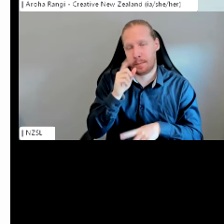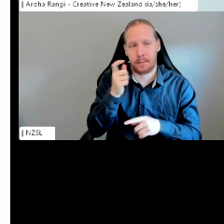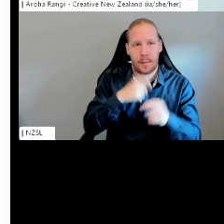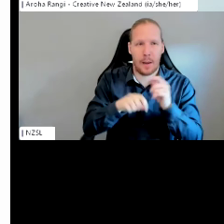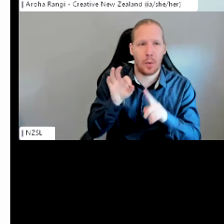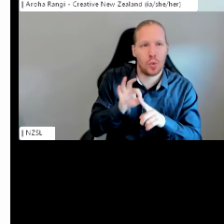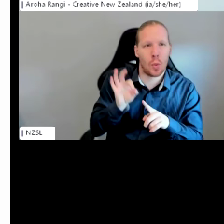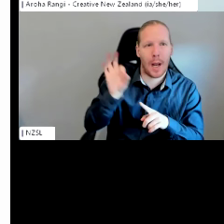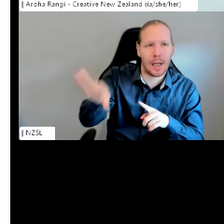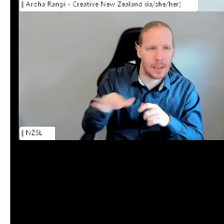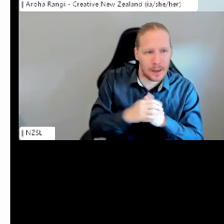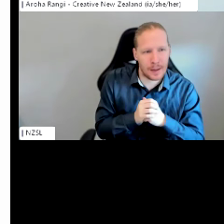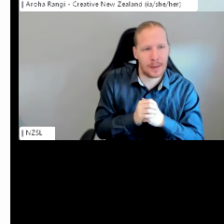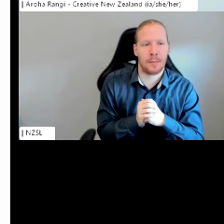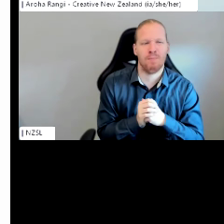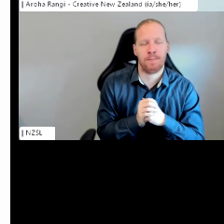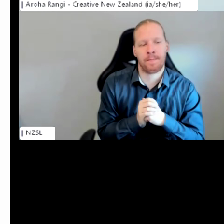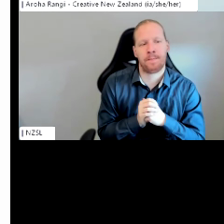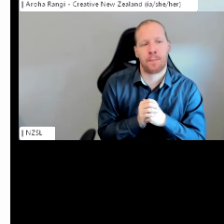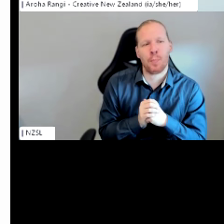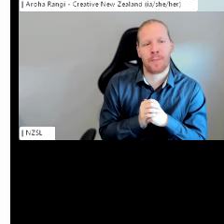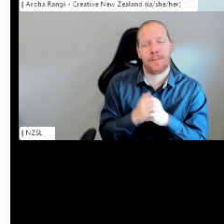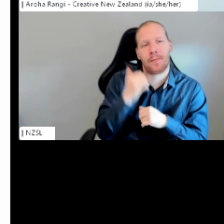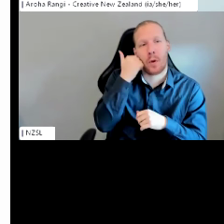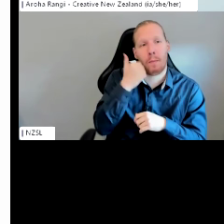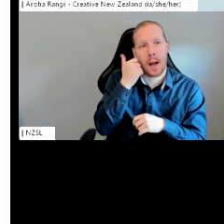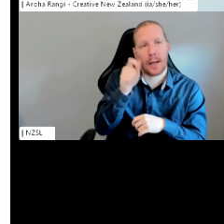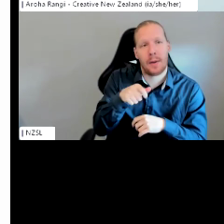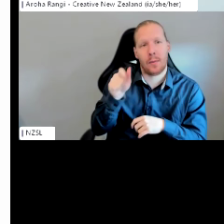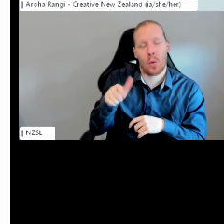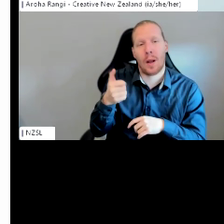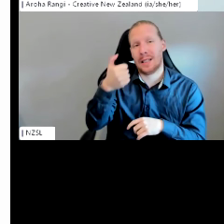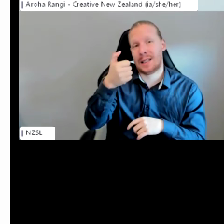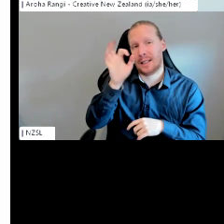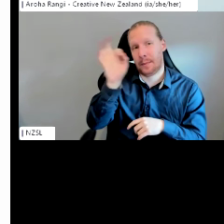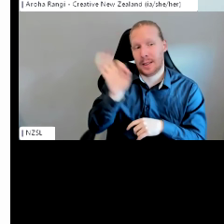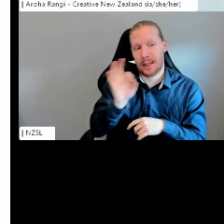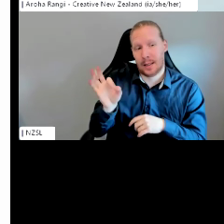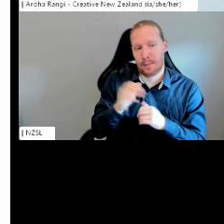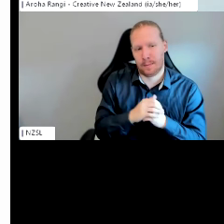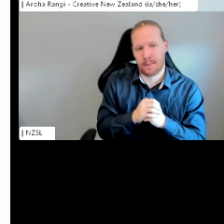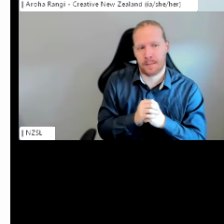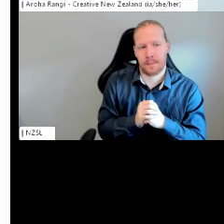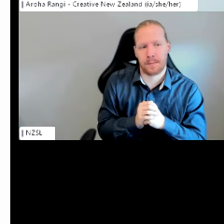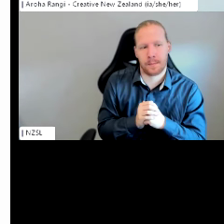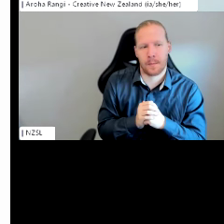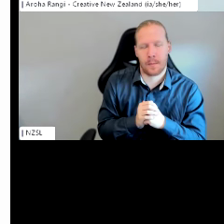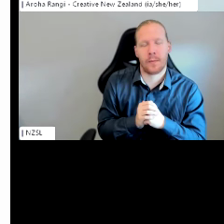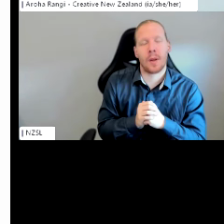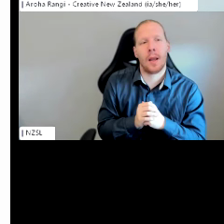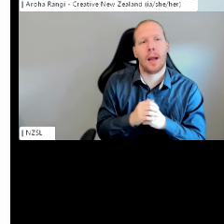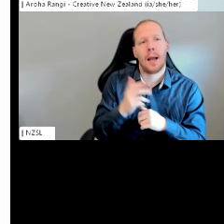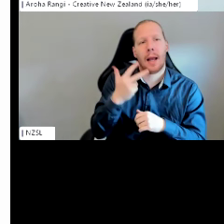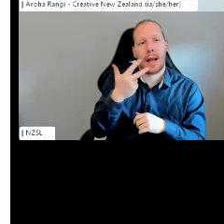and uh, and for Māori it's plus six and for under 35 audiences um, it's plus eight. So,